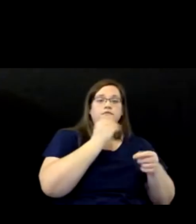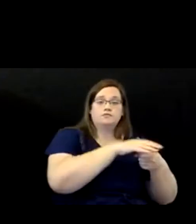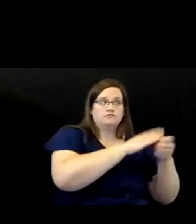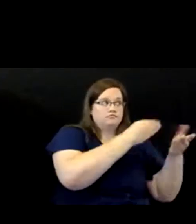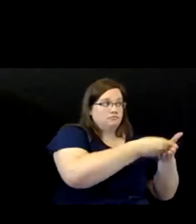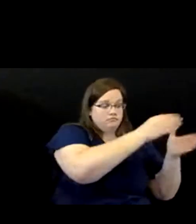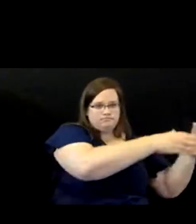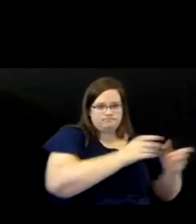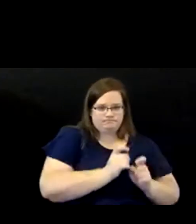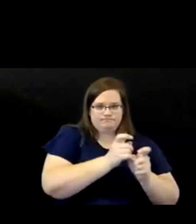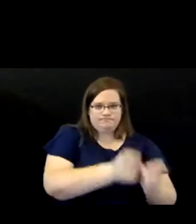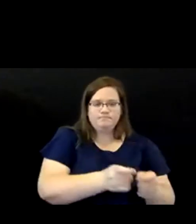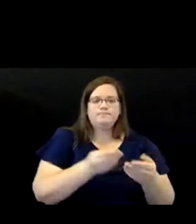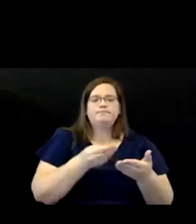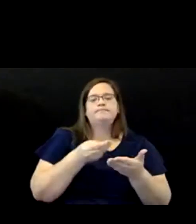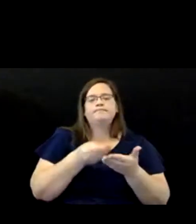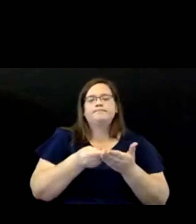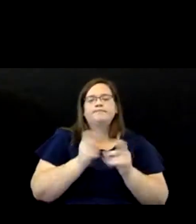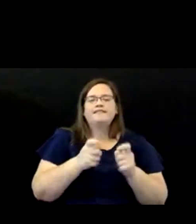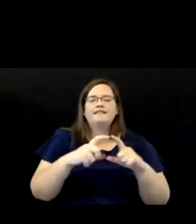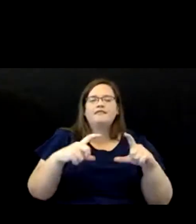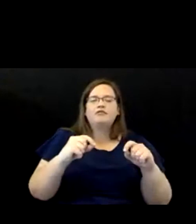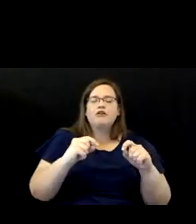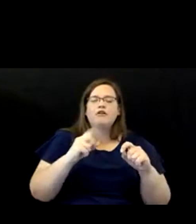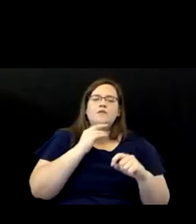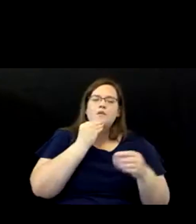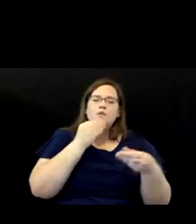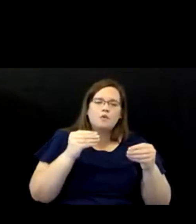provided gift cards to grocery stores. I also heard a number of stores of